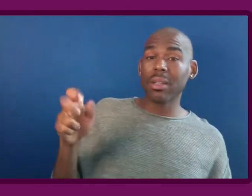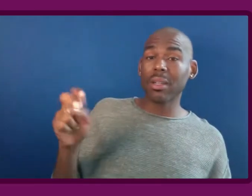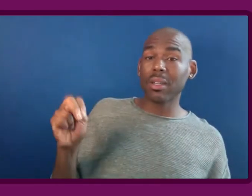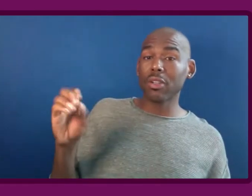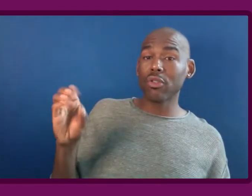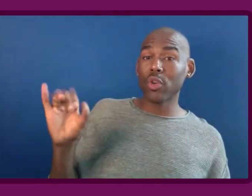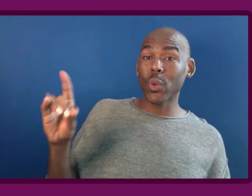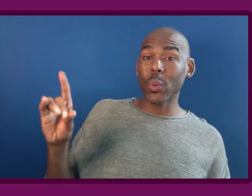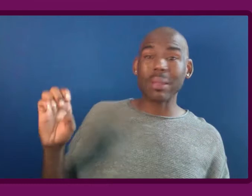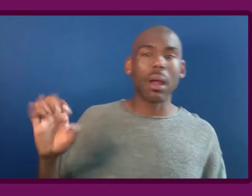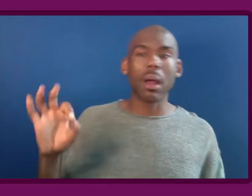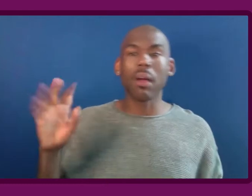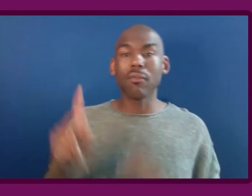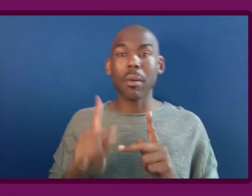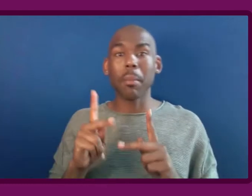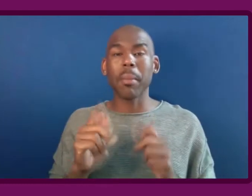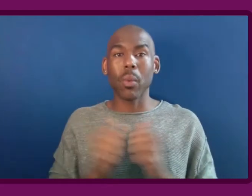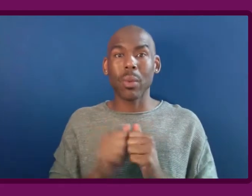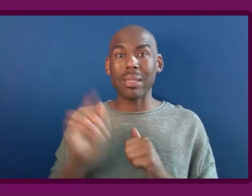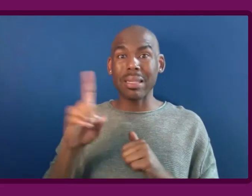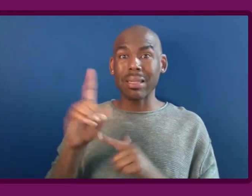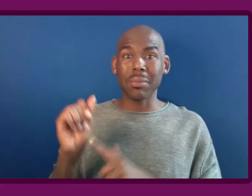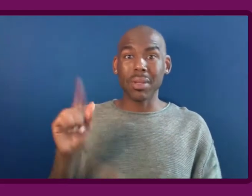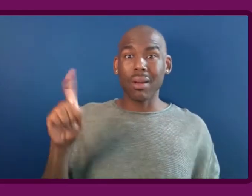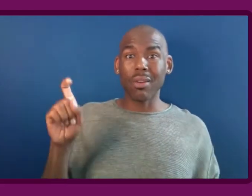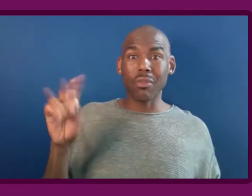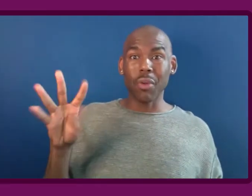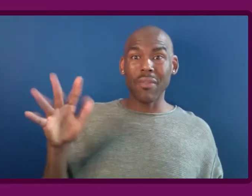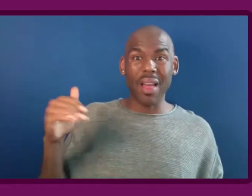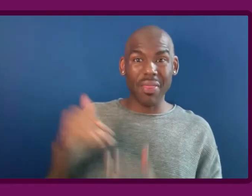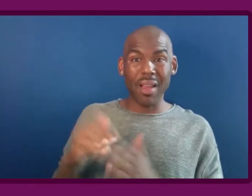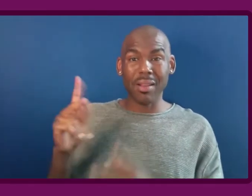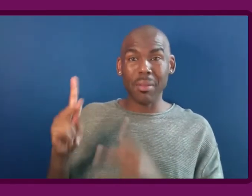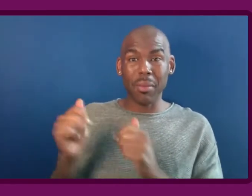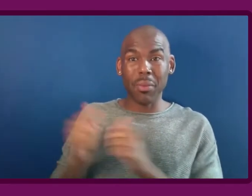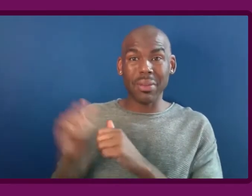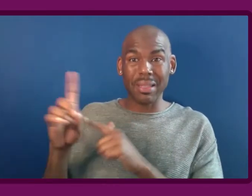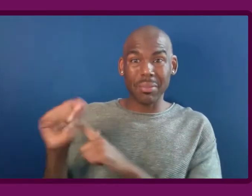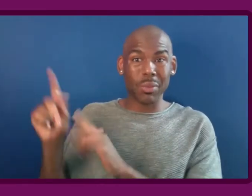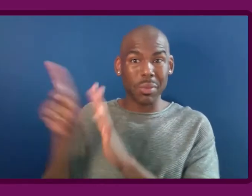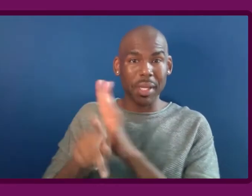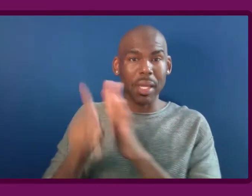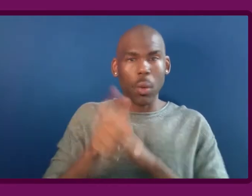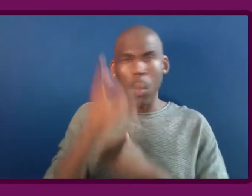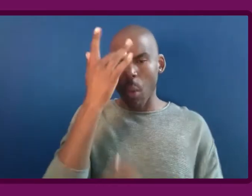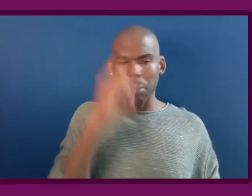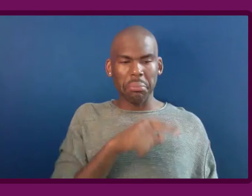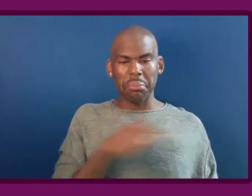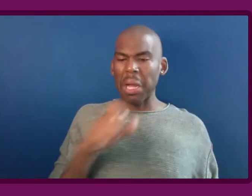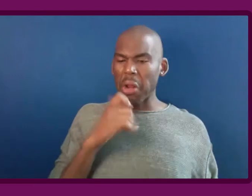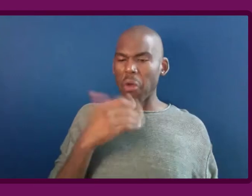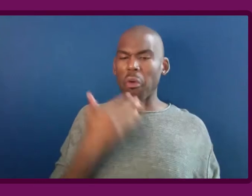people with disabilities. 145,000 disabled people were killed because they were not good enough.